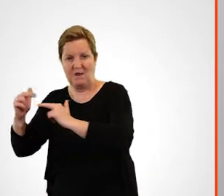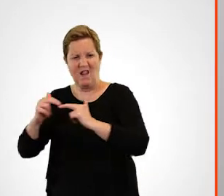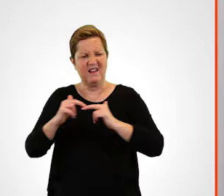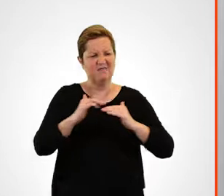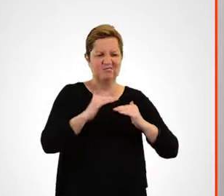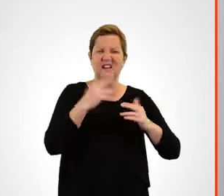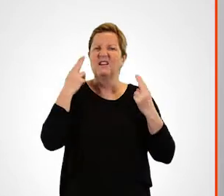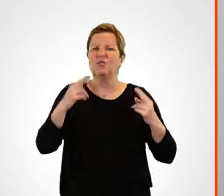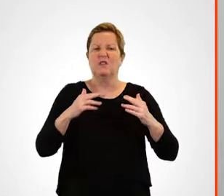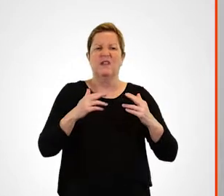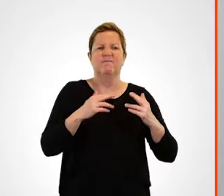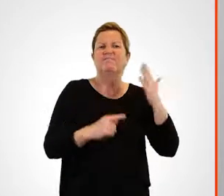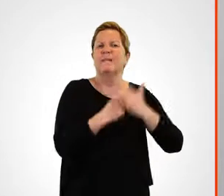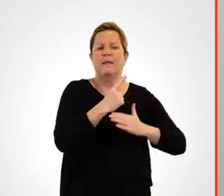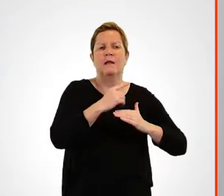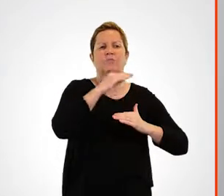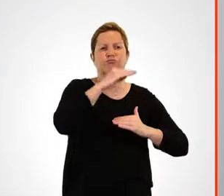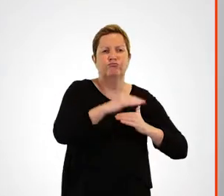to mean sort of naturally occurring from interactions